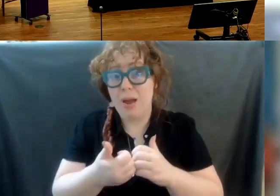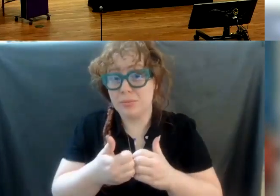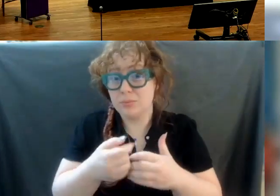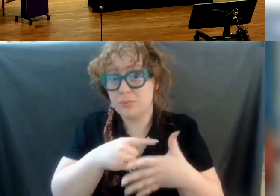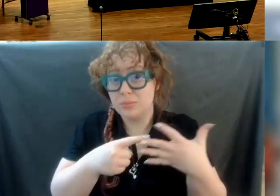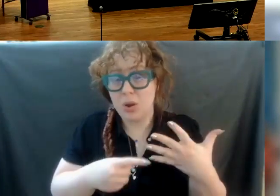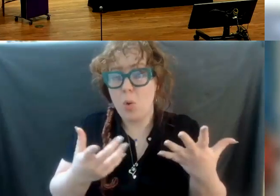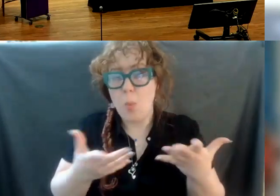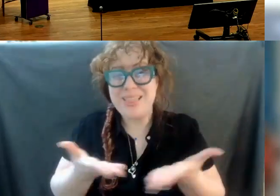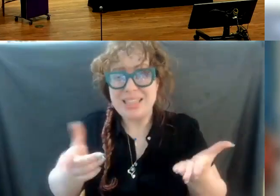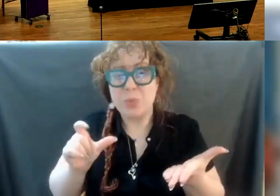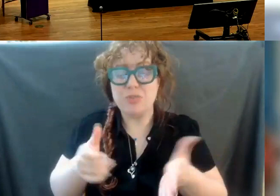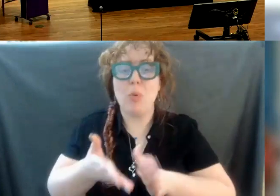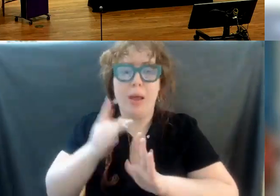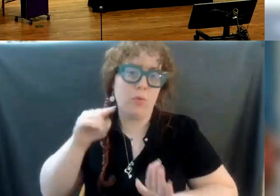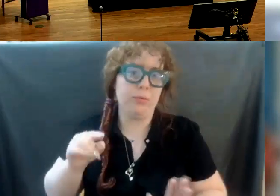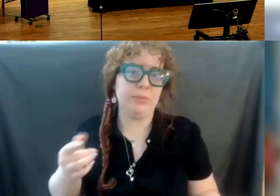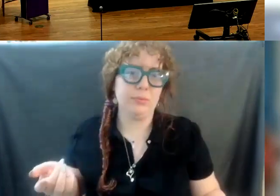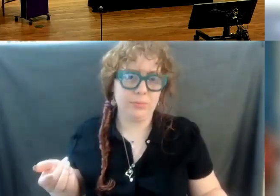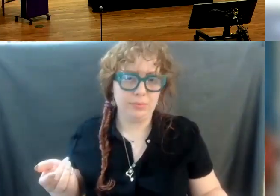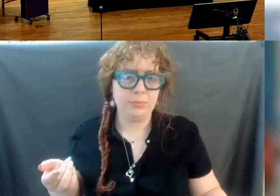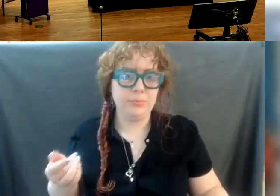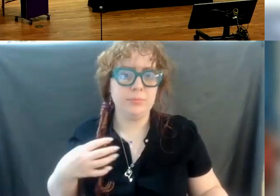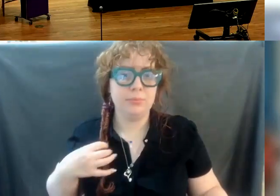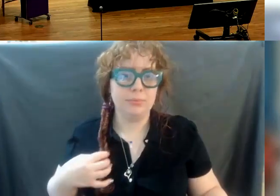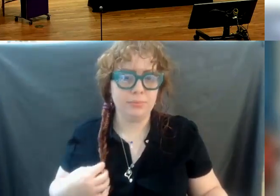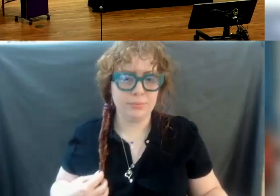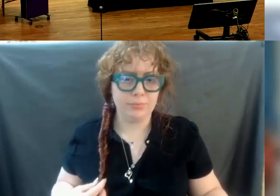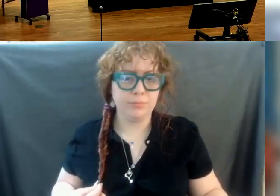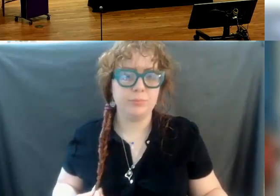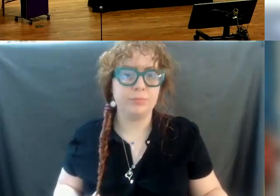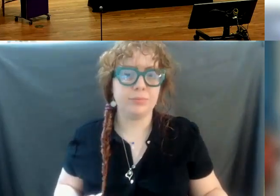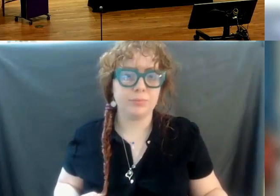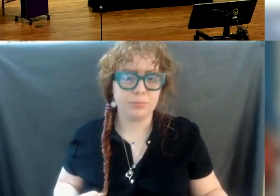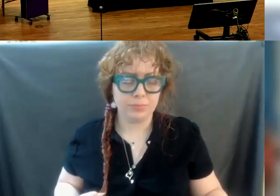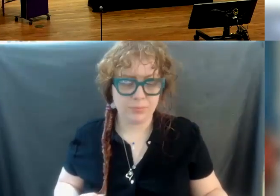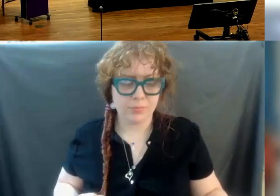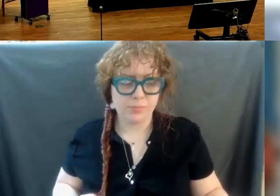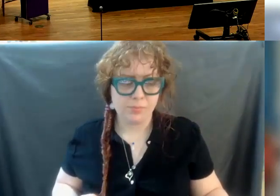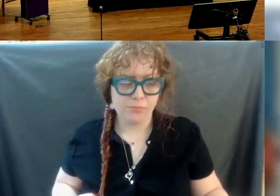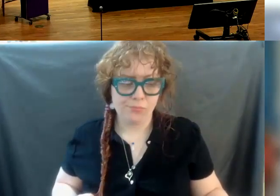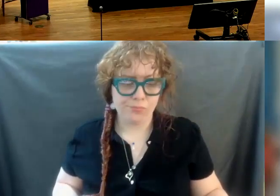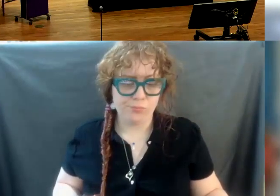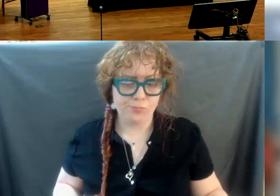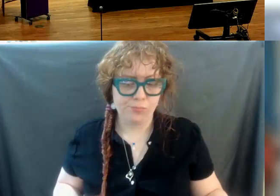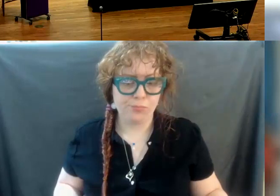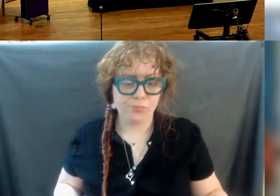supported in the direction that we have that is important and meaningful for us, that are several communities of color